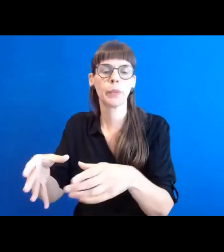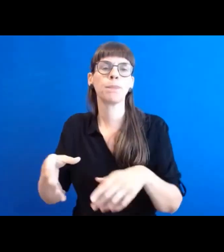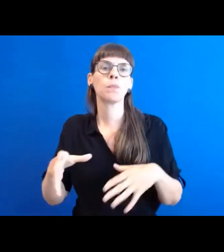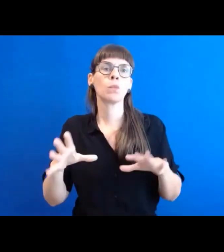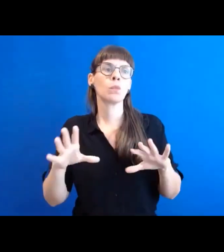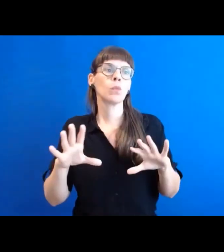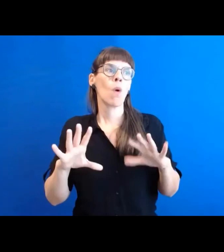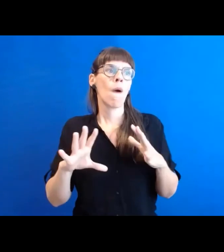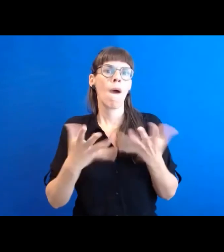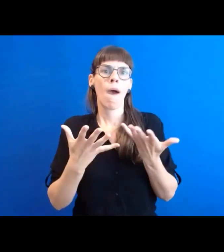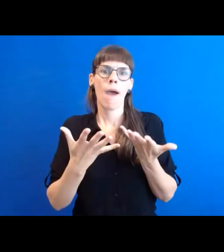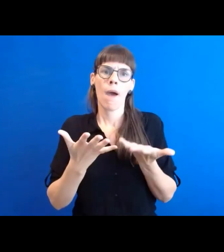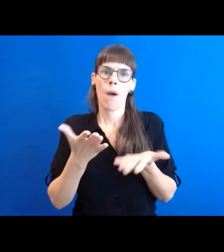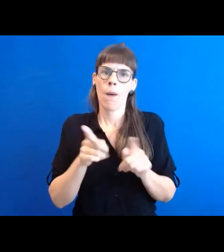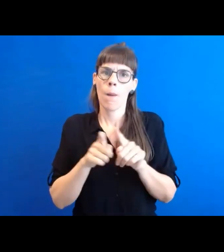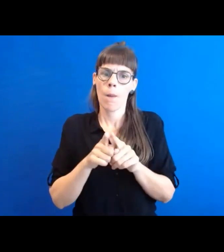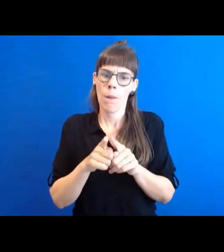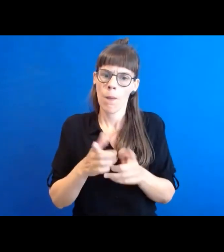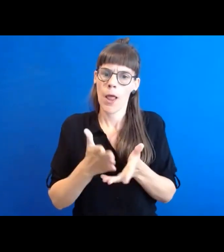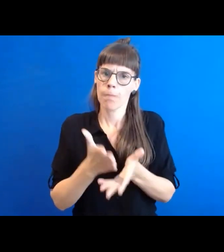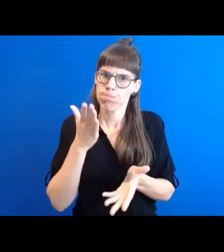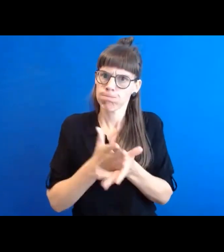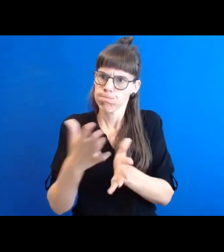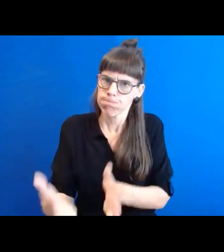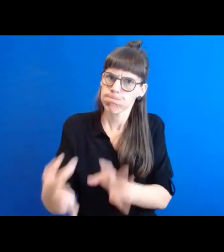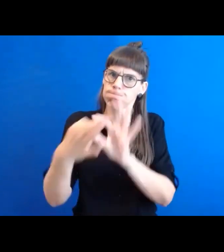disabilities and limited targeting within the current response and